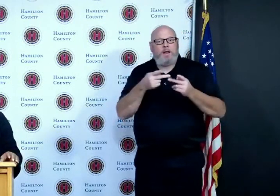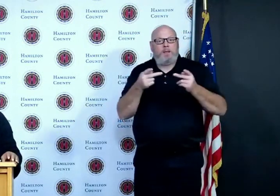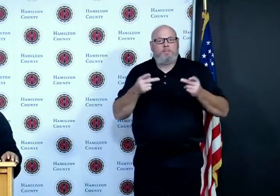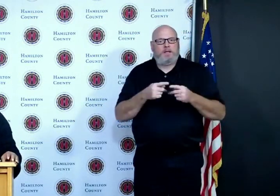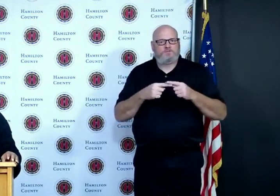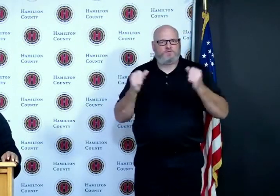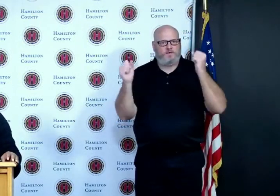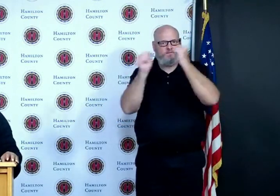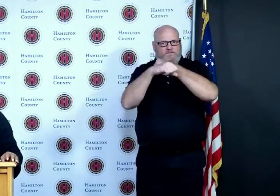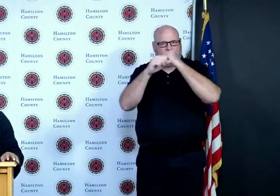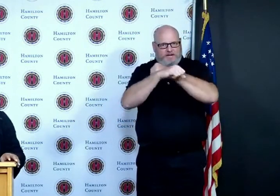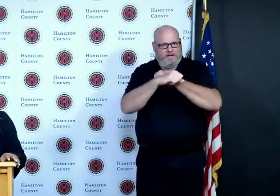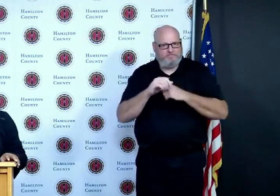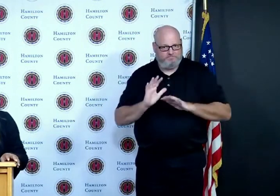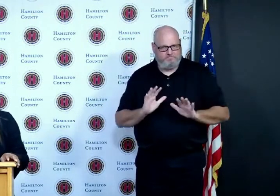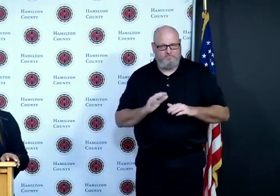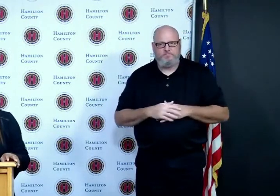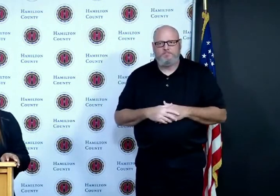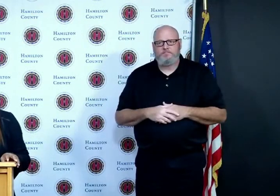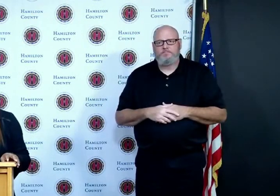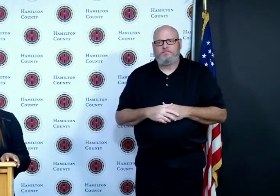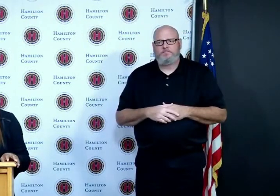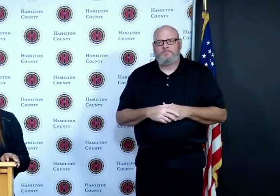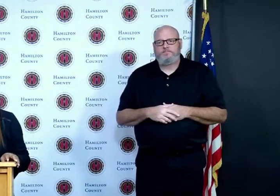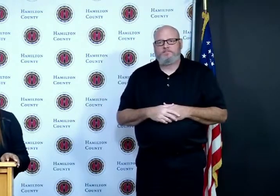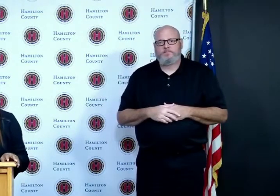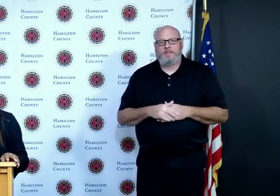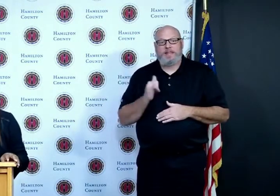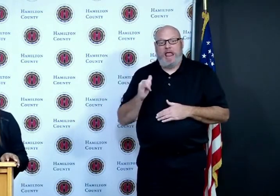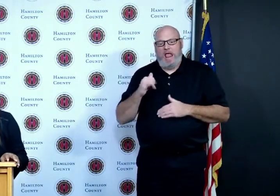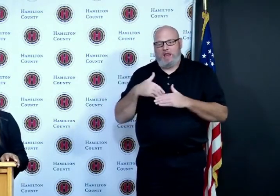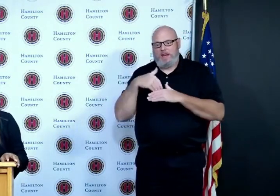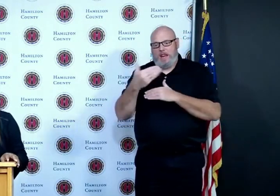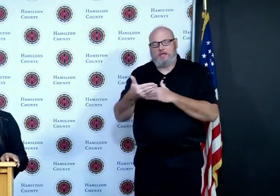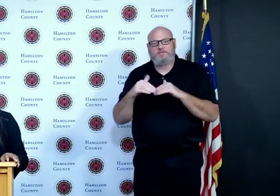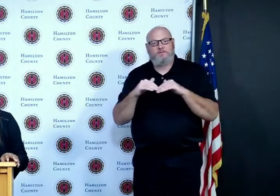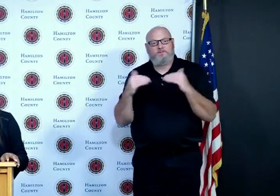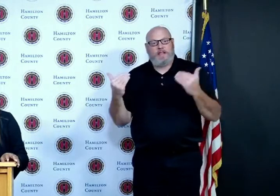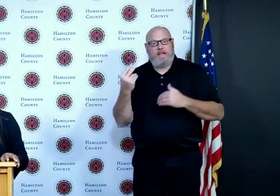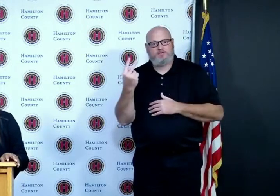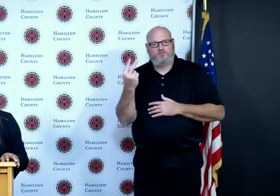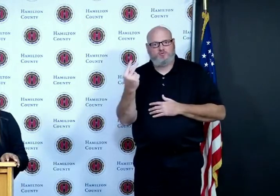gotten people stabilized will be an external group that will look at the rebuilding of Hamilton